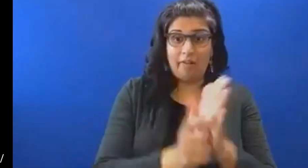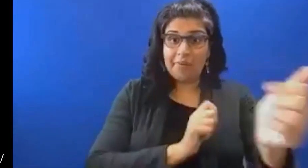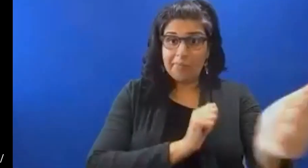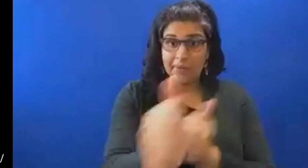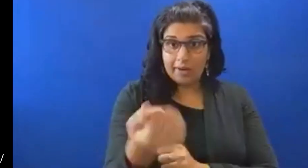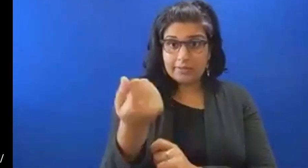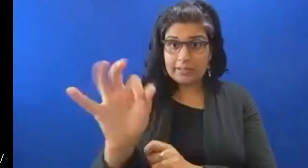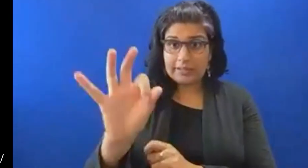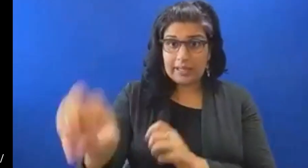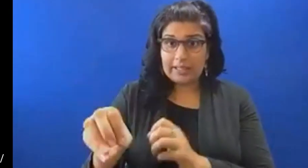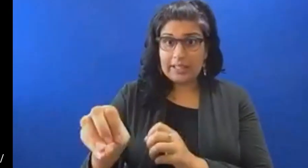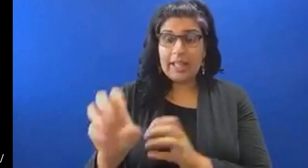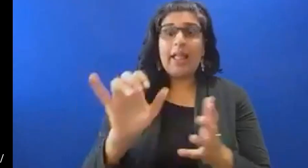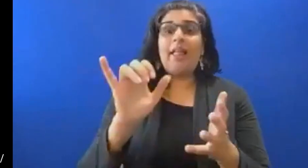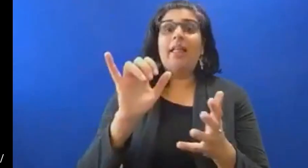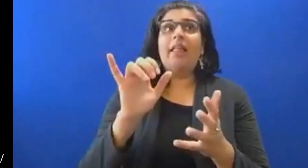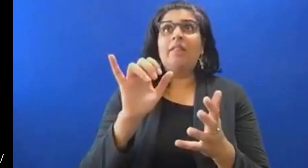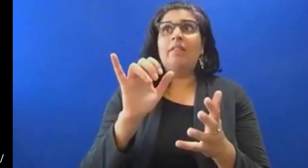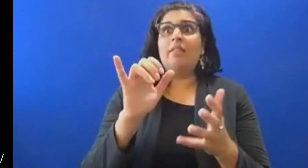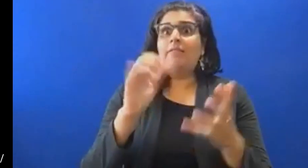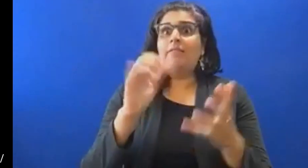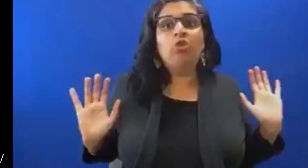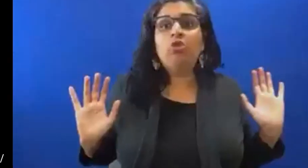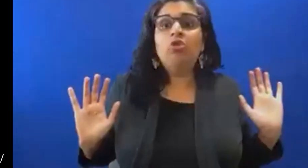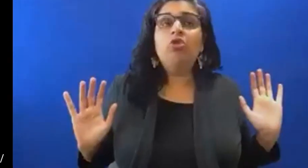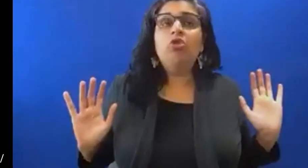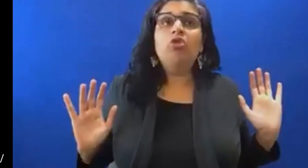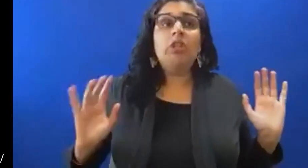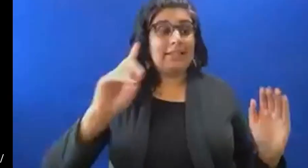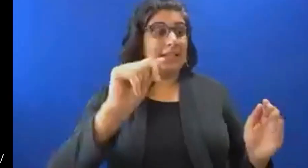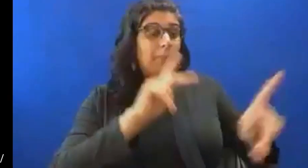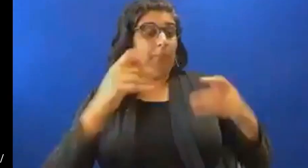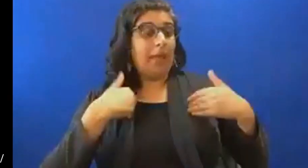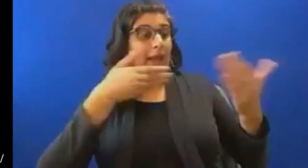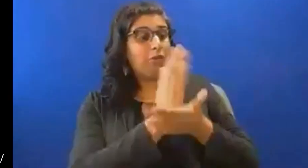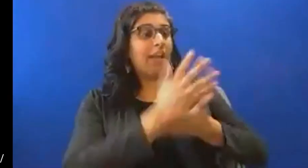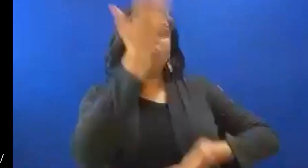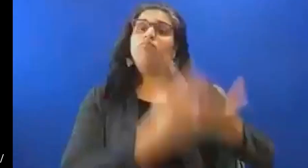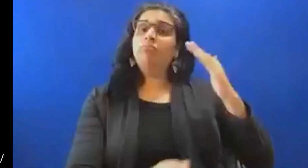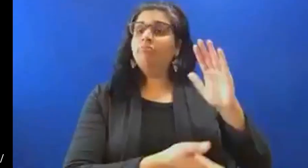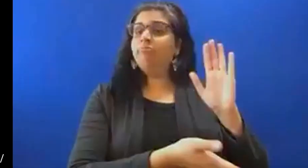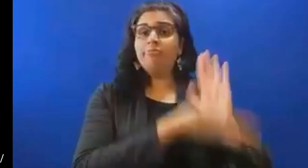Rights were given to disabled people, and we can wash our hands of it, and we're done with that conversation.